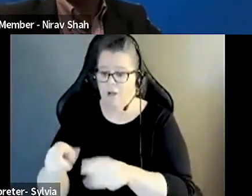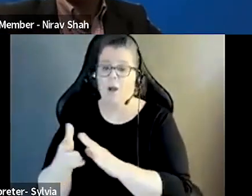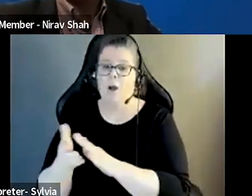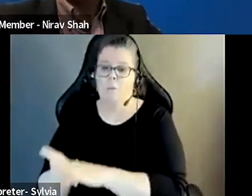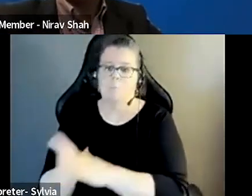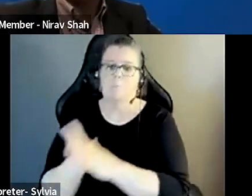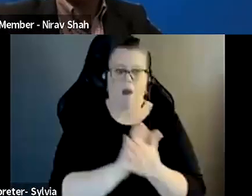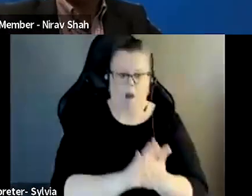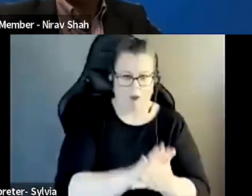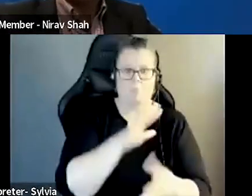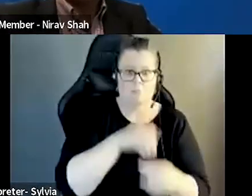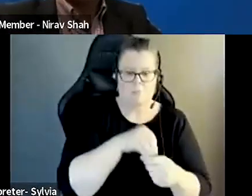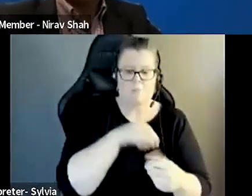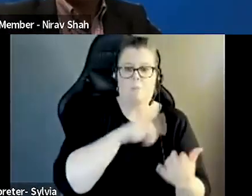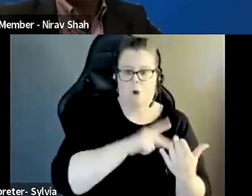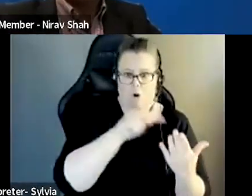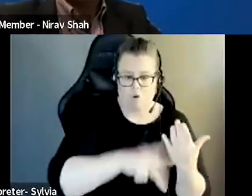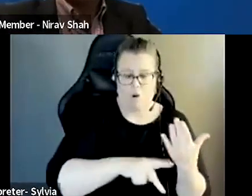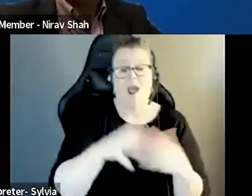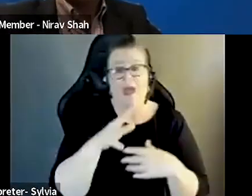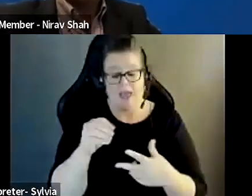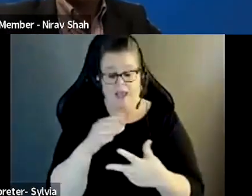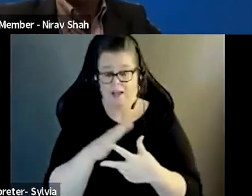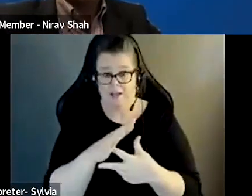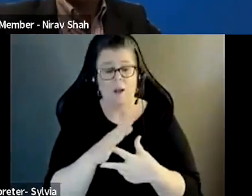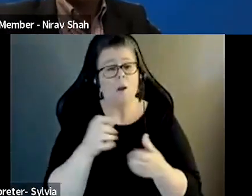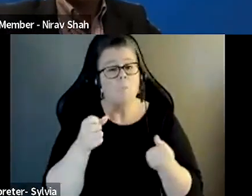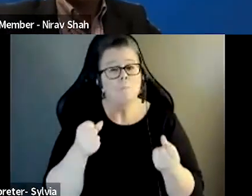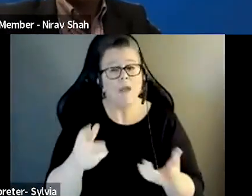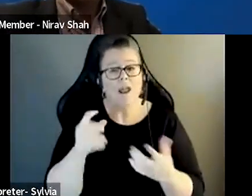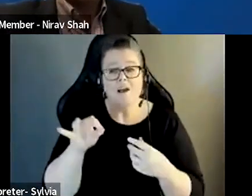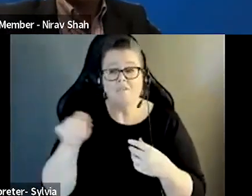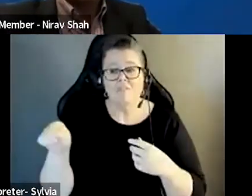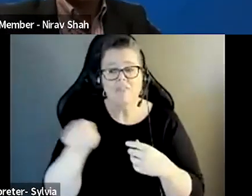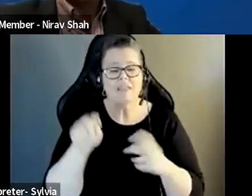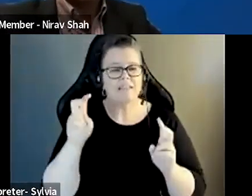The second is many of these listening sessions that Jim McCray is doing I'm very grateful to him;